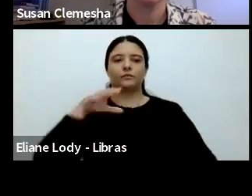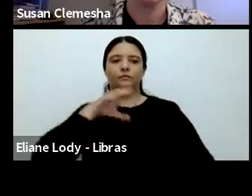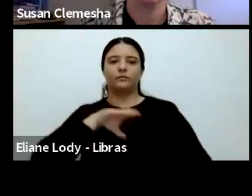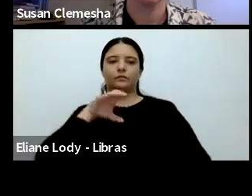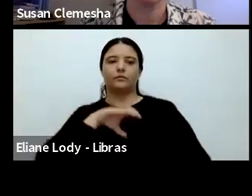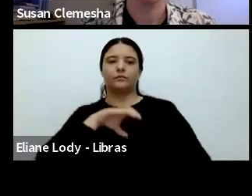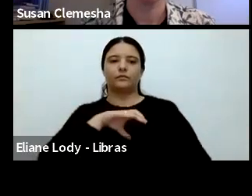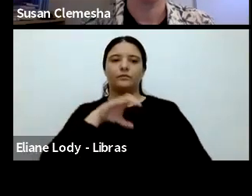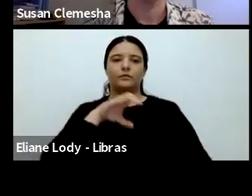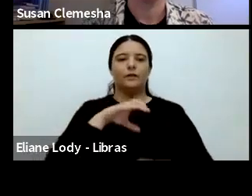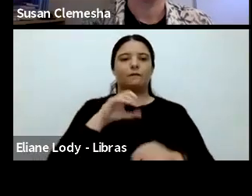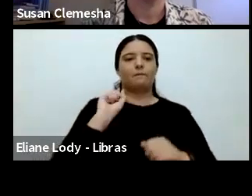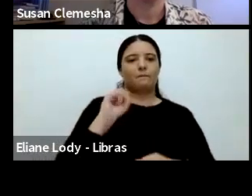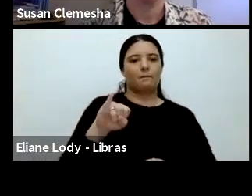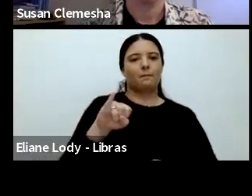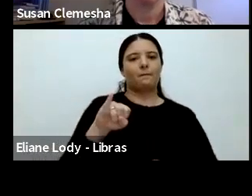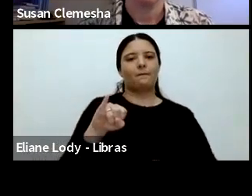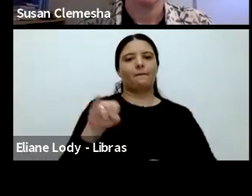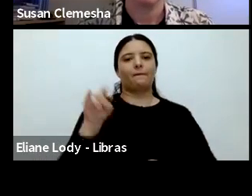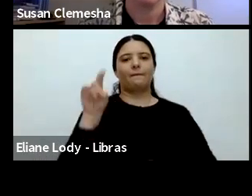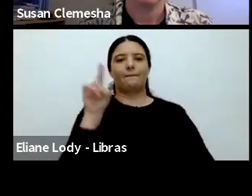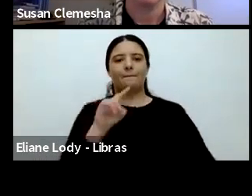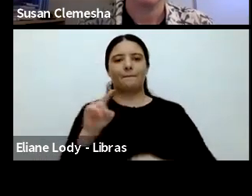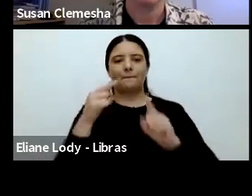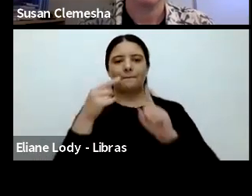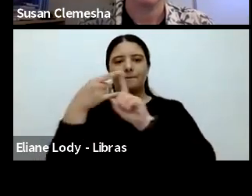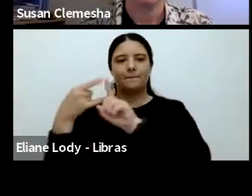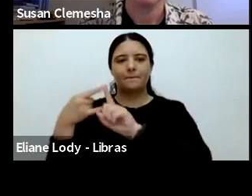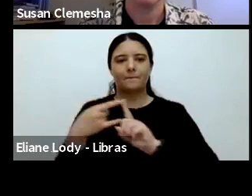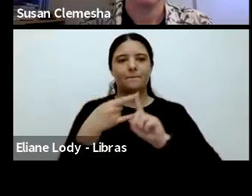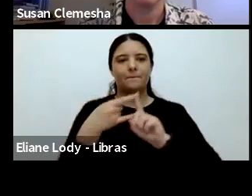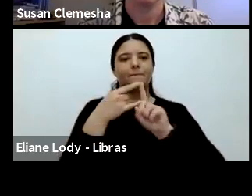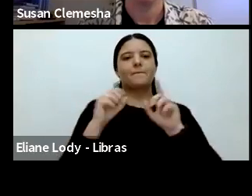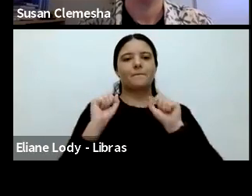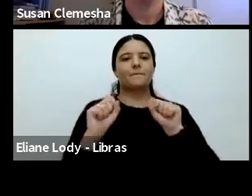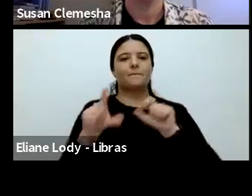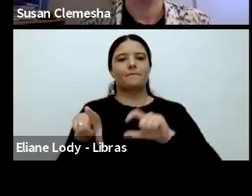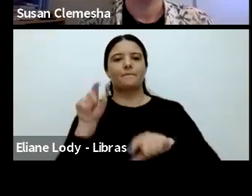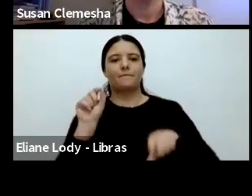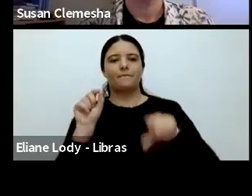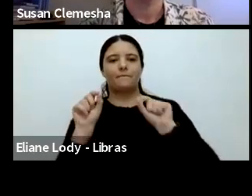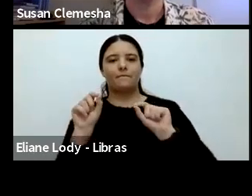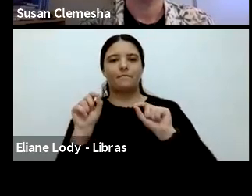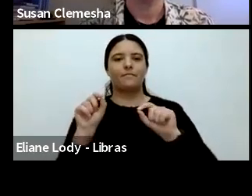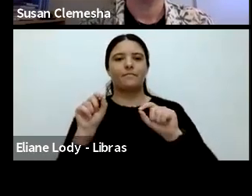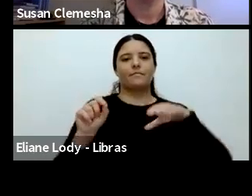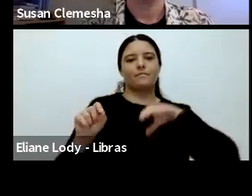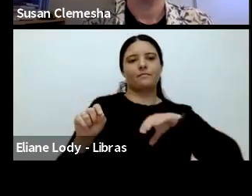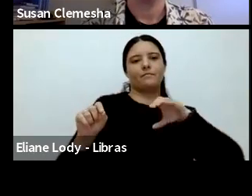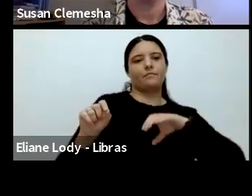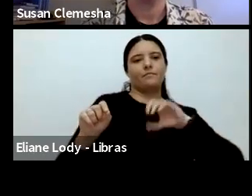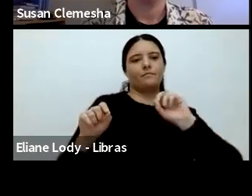ip Portuguese, you can choose if you're here on the zone.